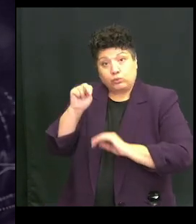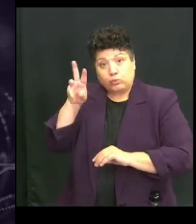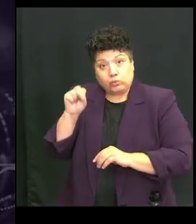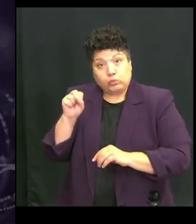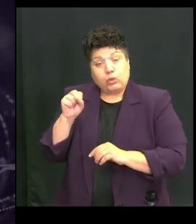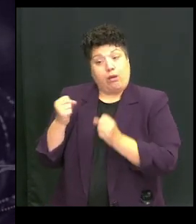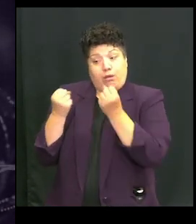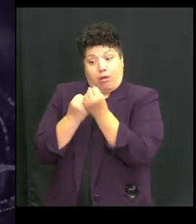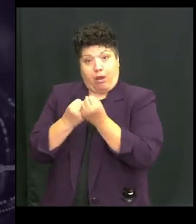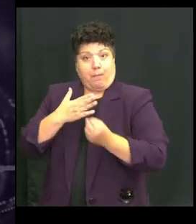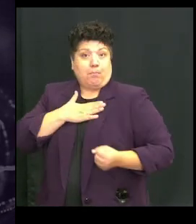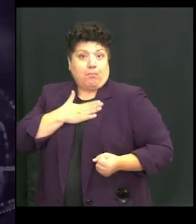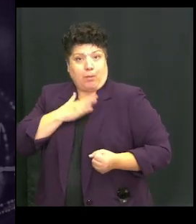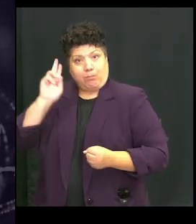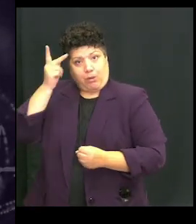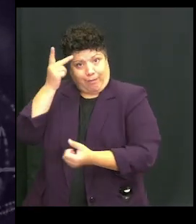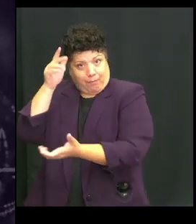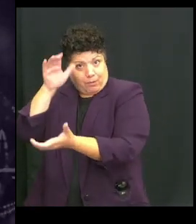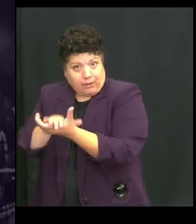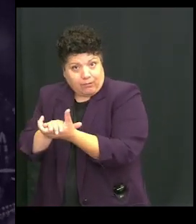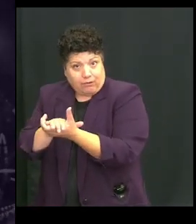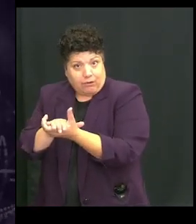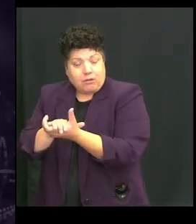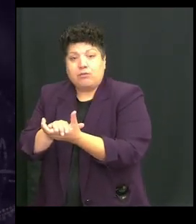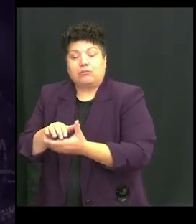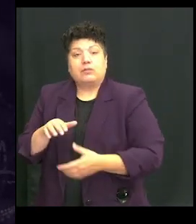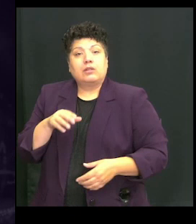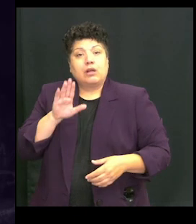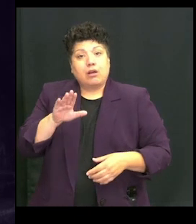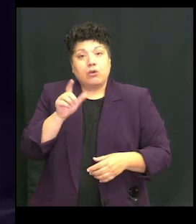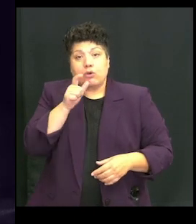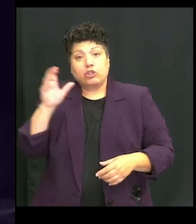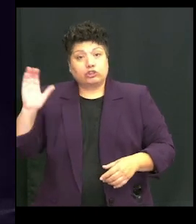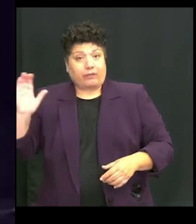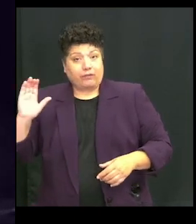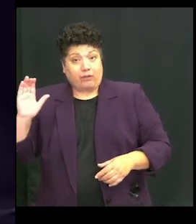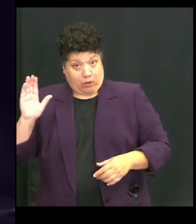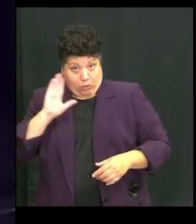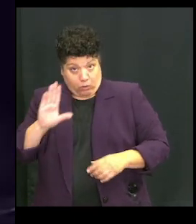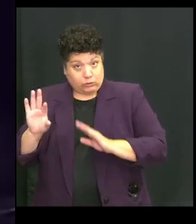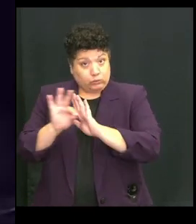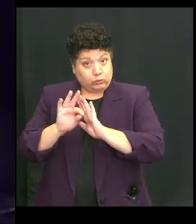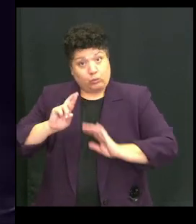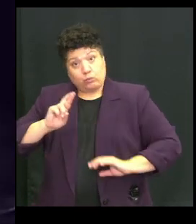And so that is for instance, Conservatives are just as unlikely to select a right-wing sourc,